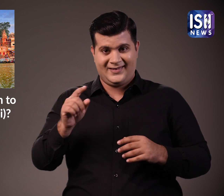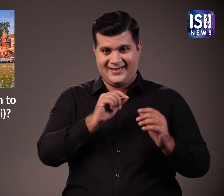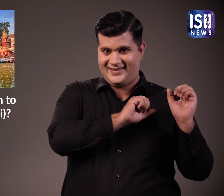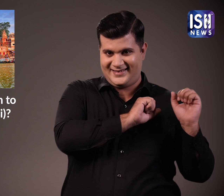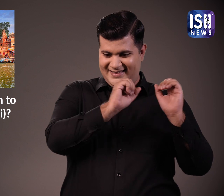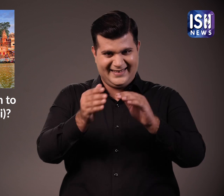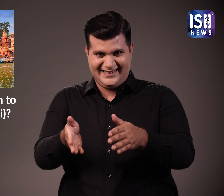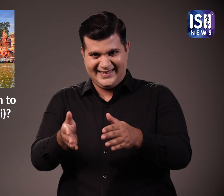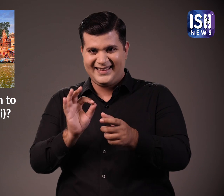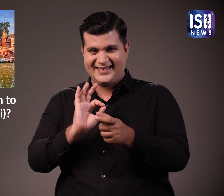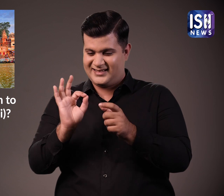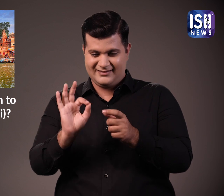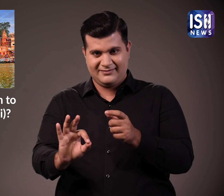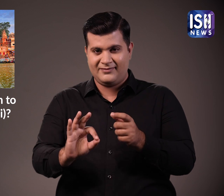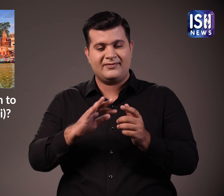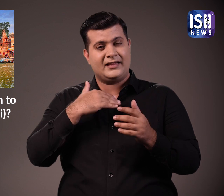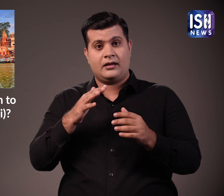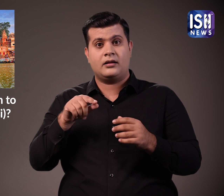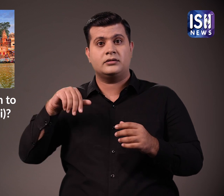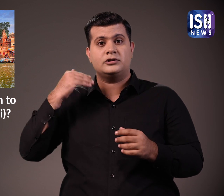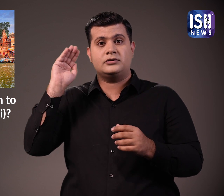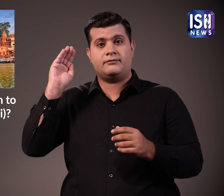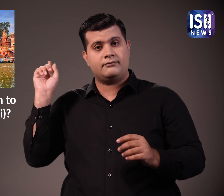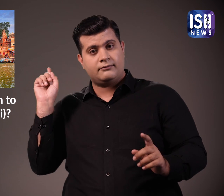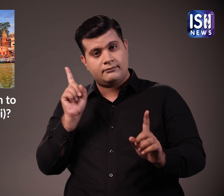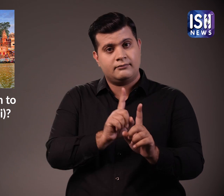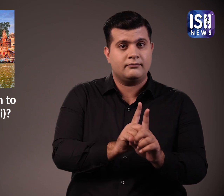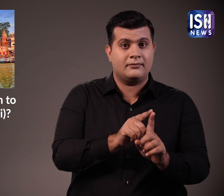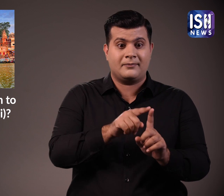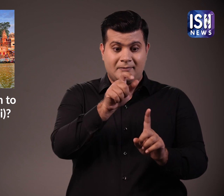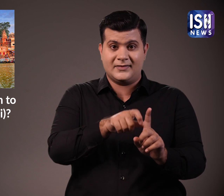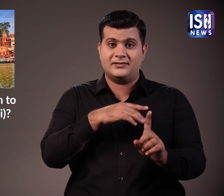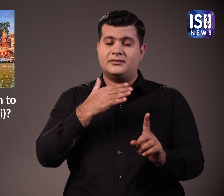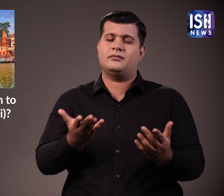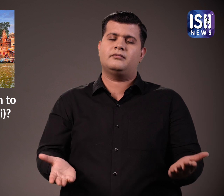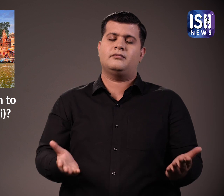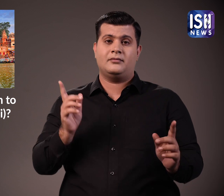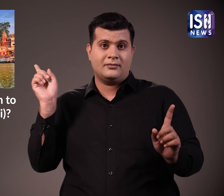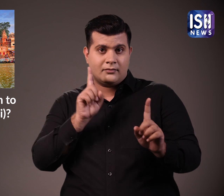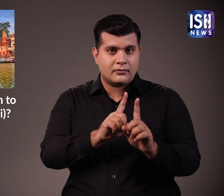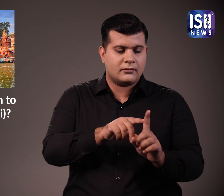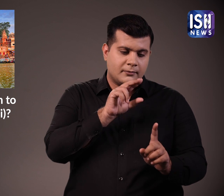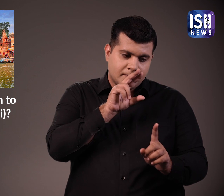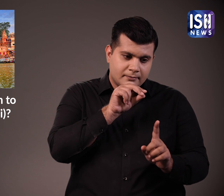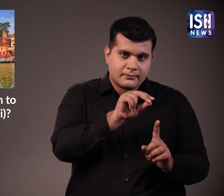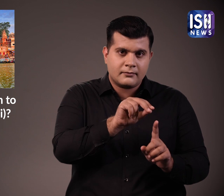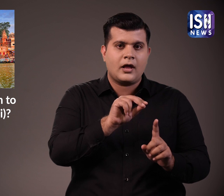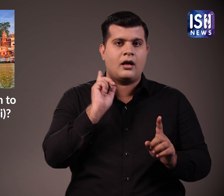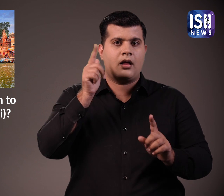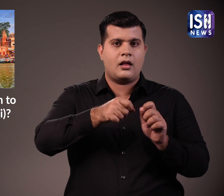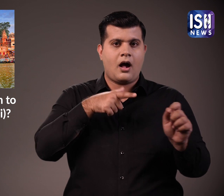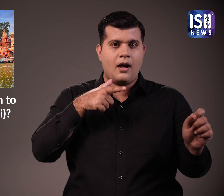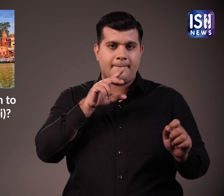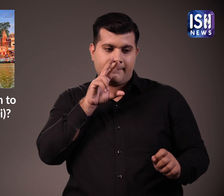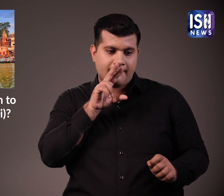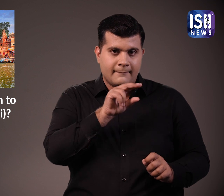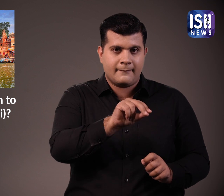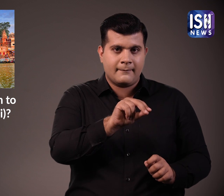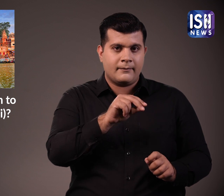It is believed, during creamtion Lord Shiva himself comes and recites the name of Lord Ram in the ear of the deceased